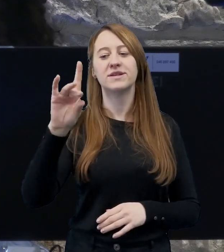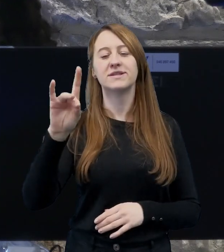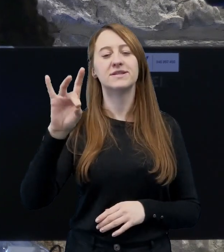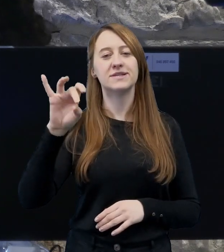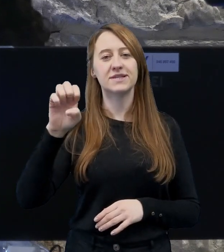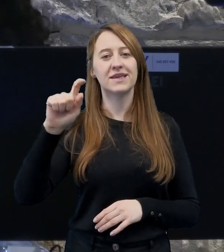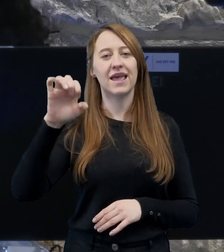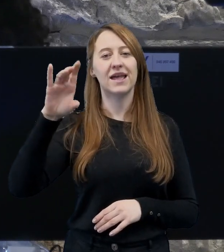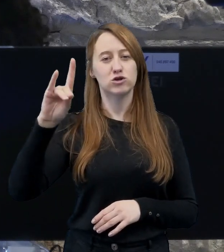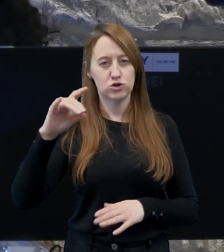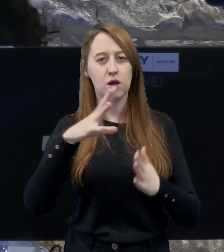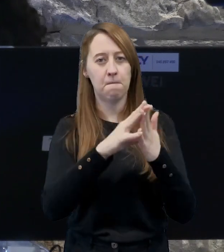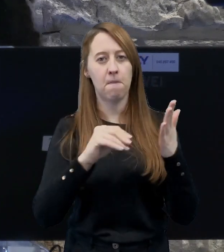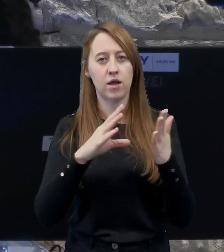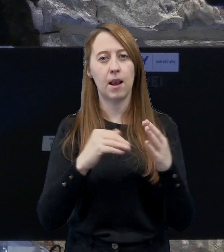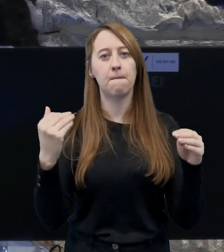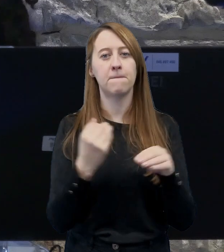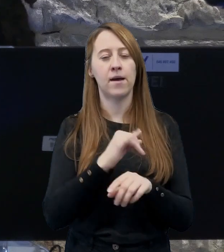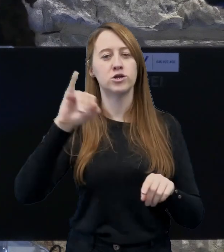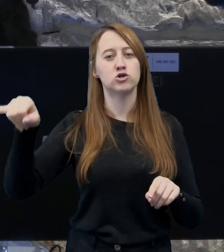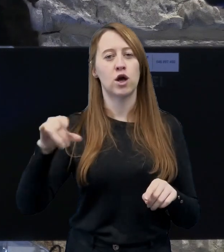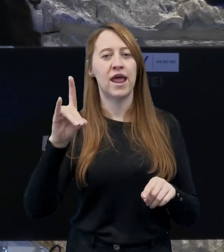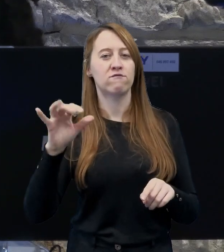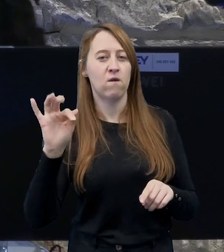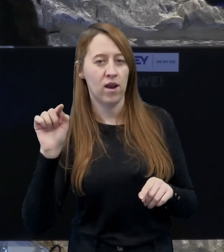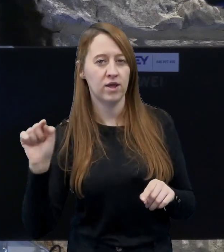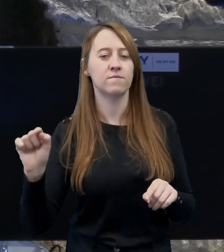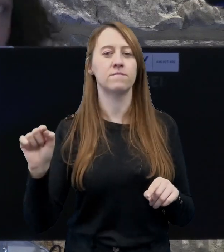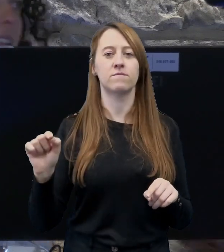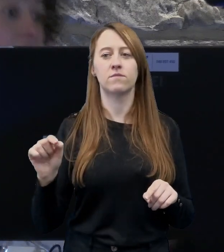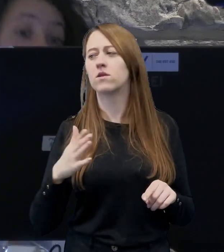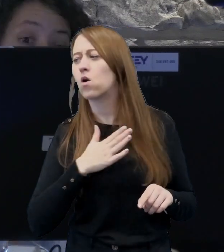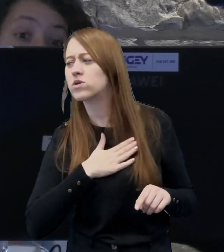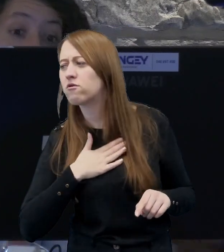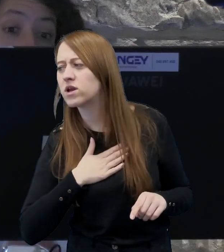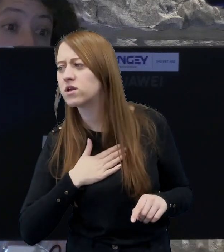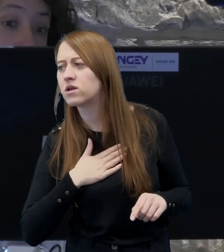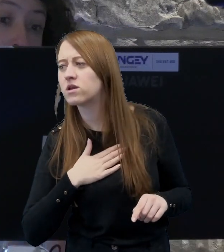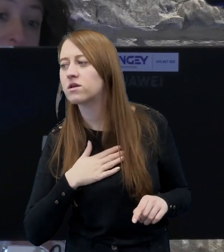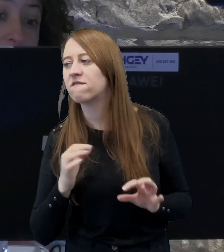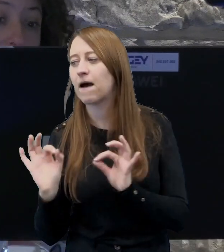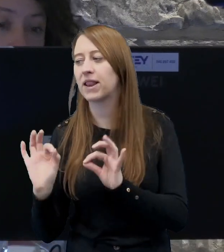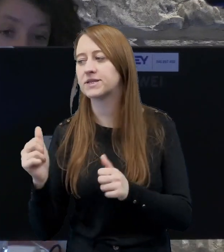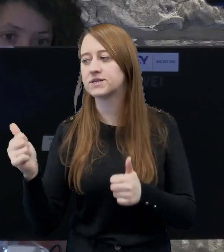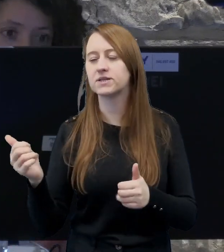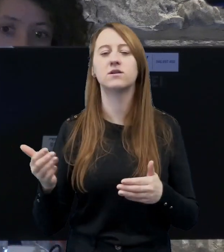And I'm going to start with really what is - sorry,